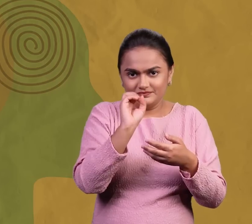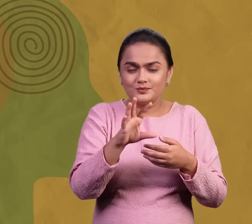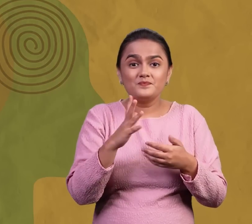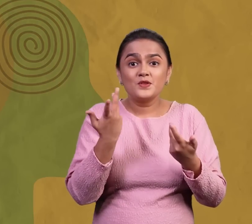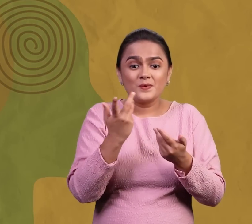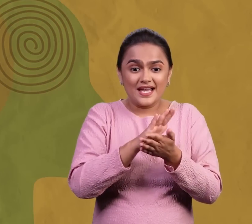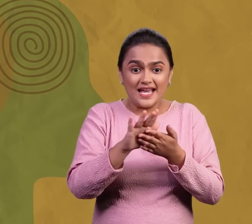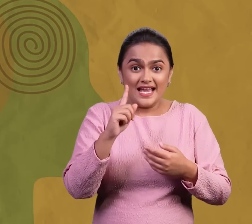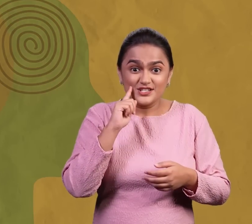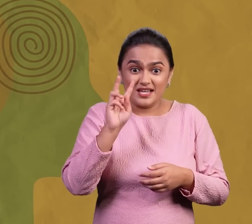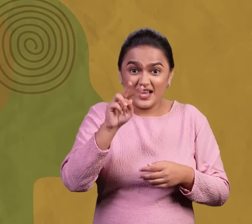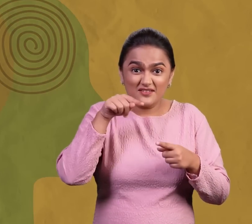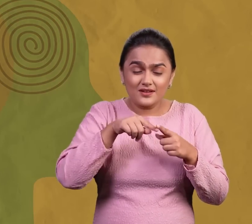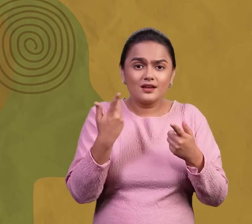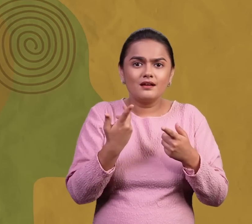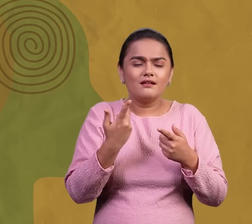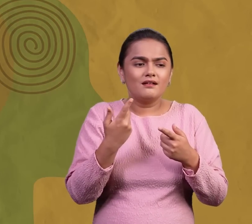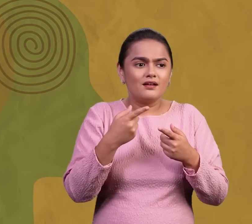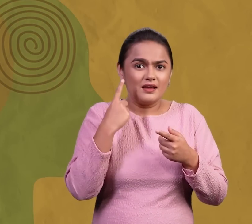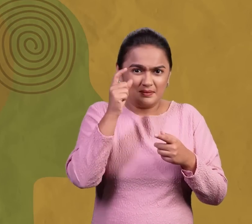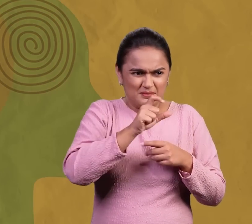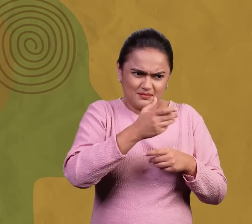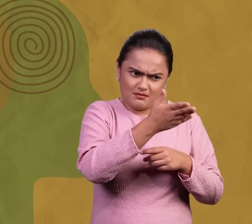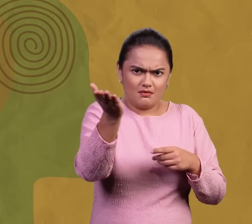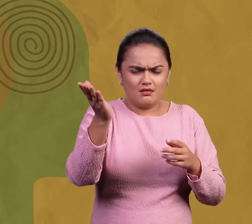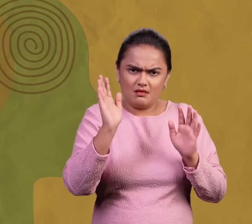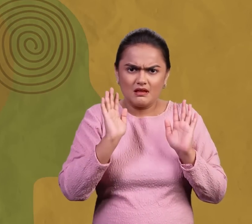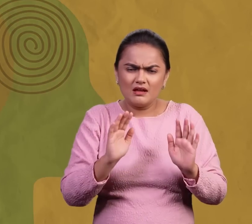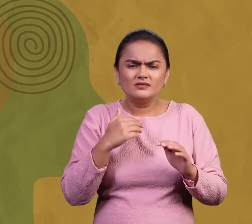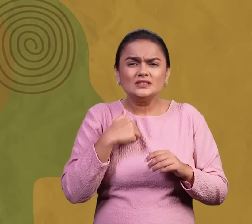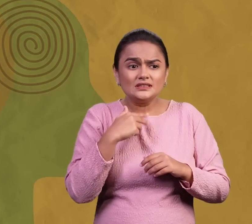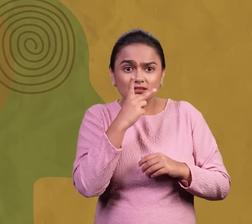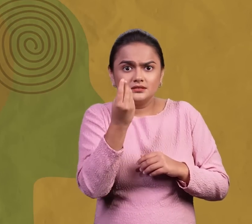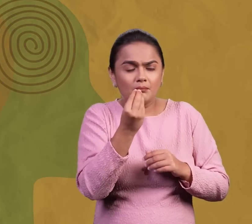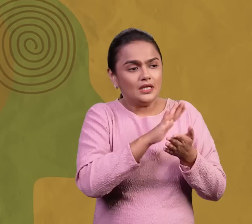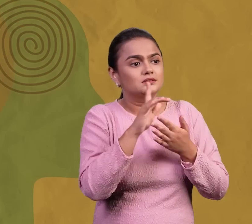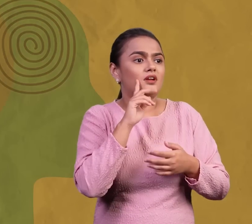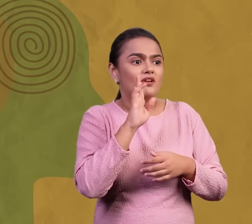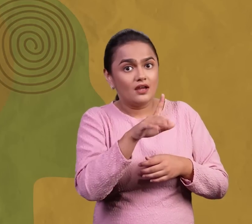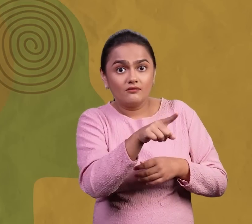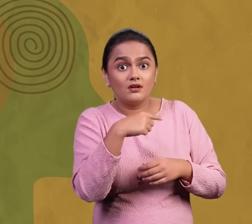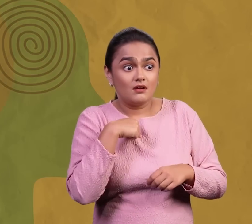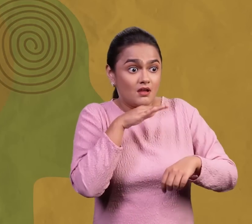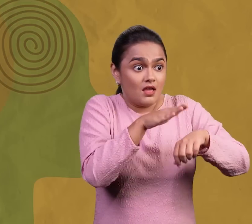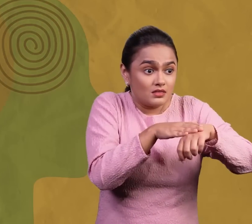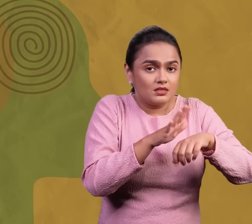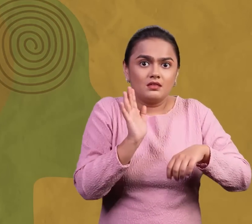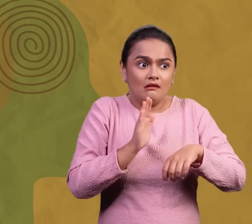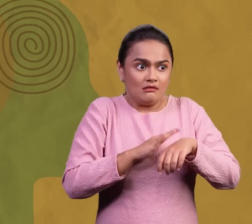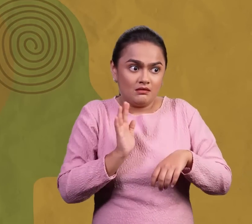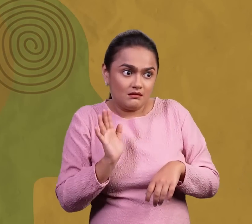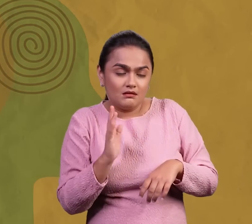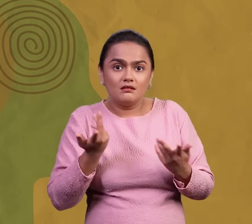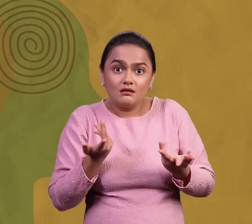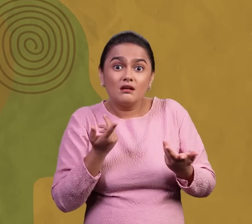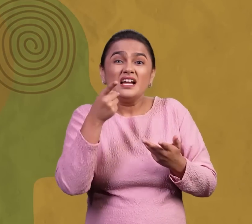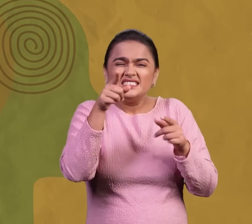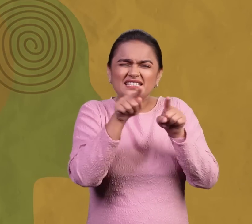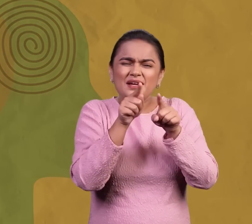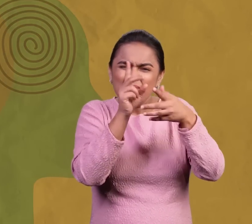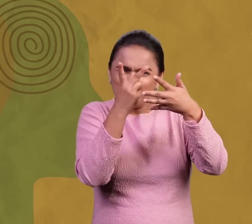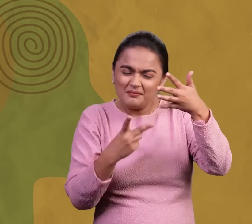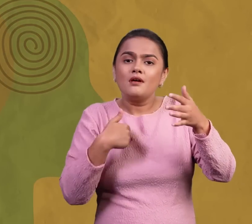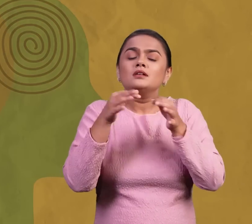We will discuss myths like touching an HIV-positive person, etc.